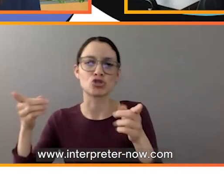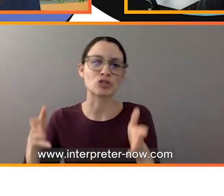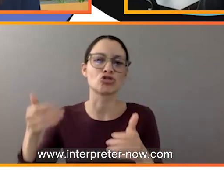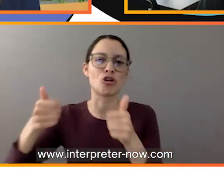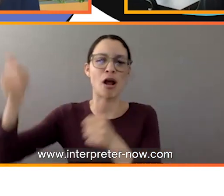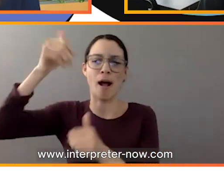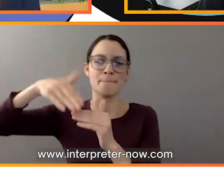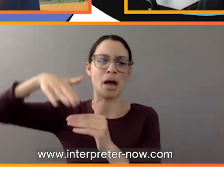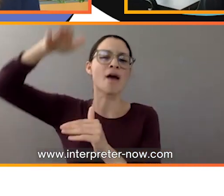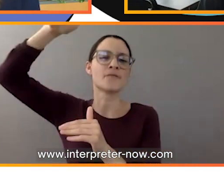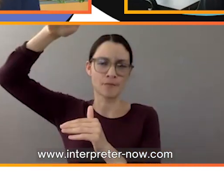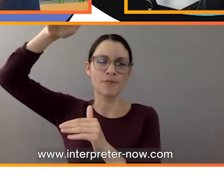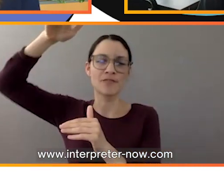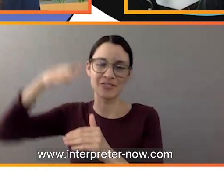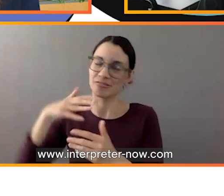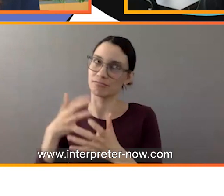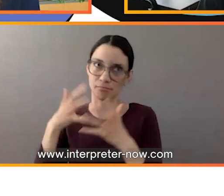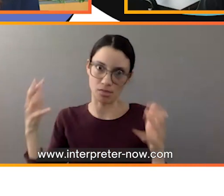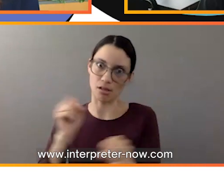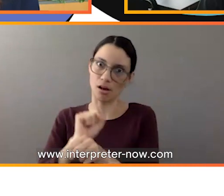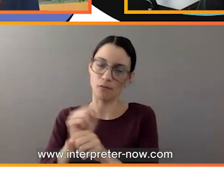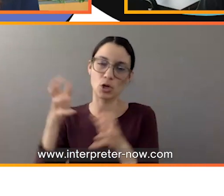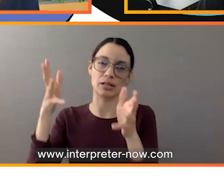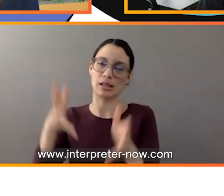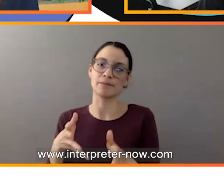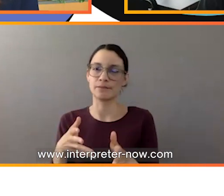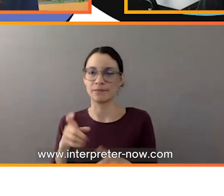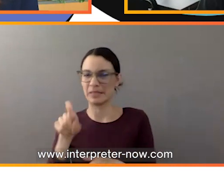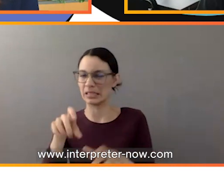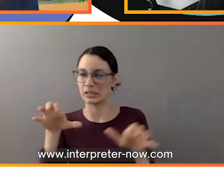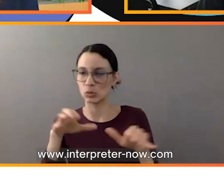So there's so much work that needs to happen there. Yeah.